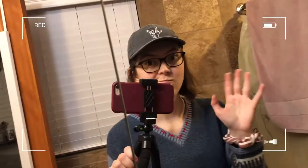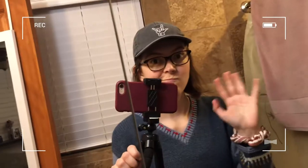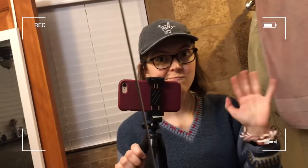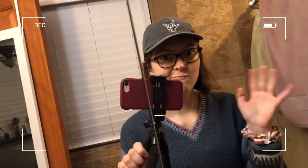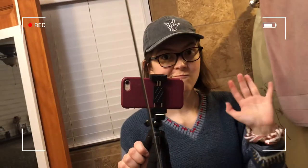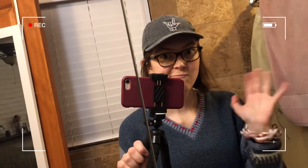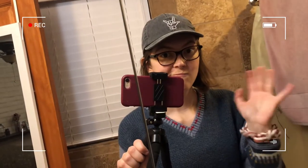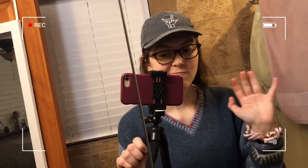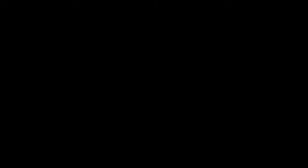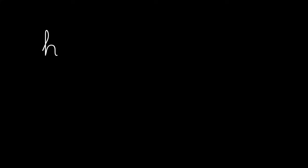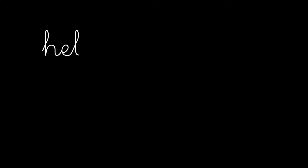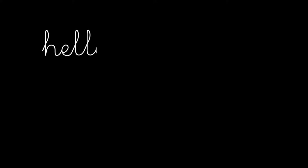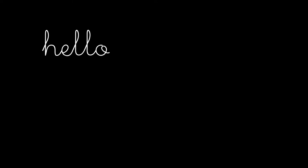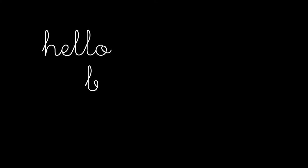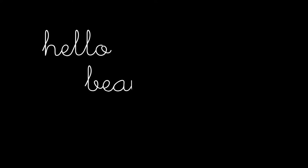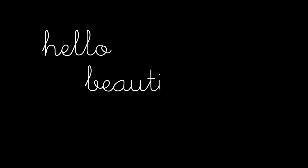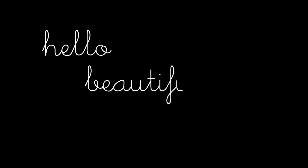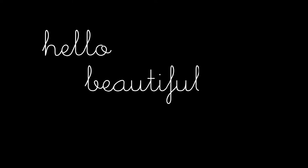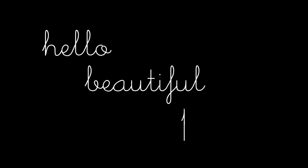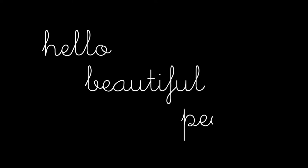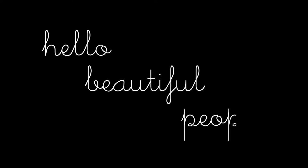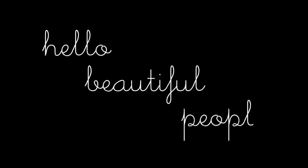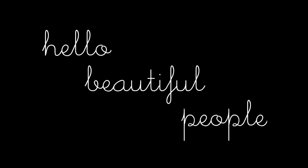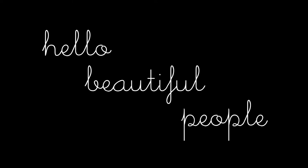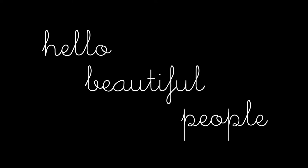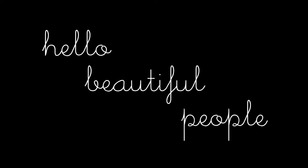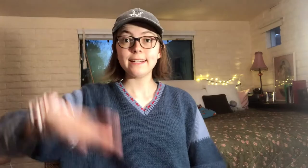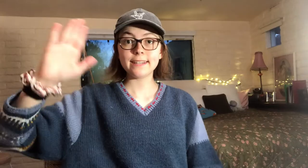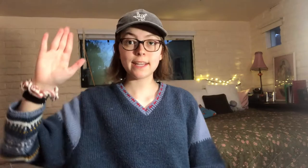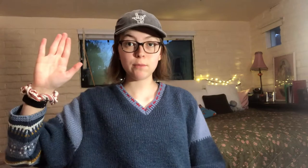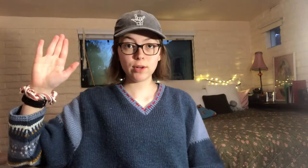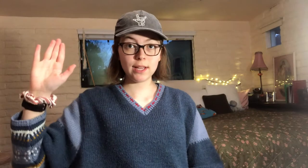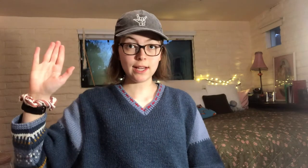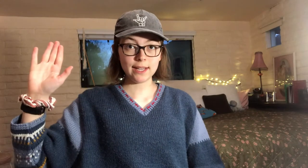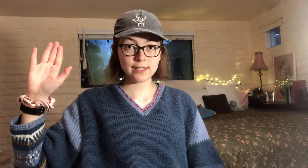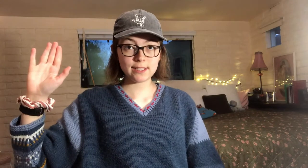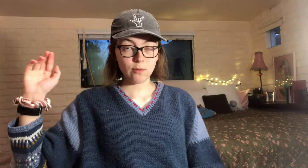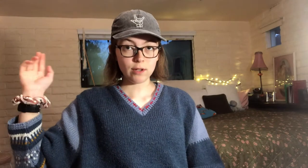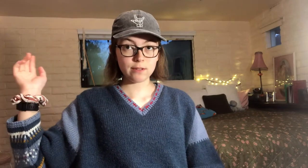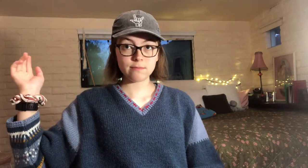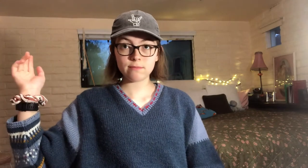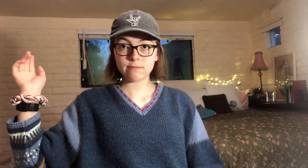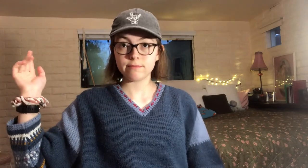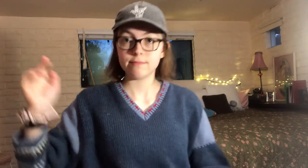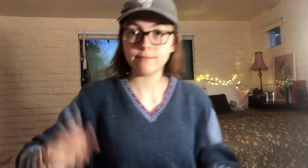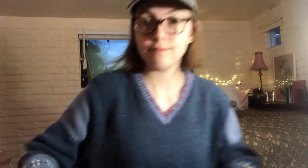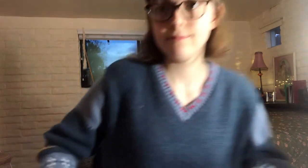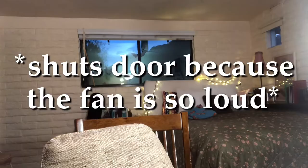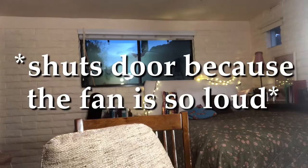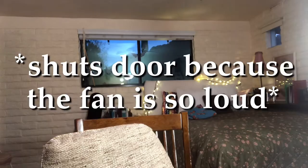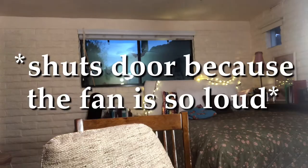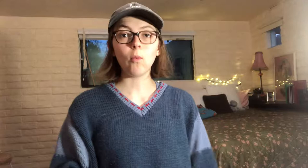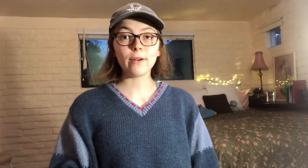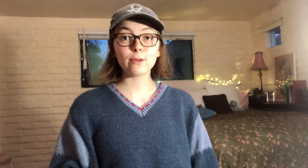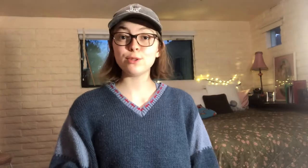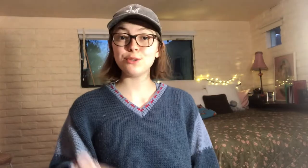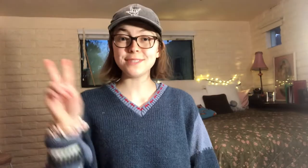*you really make me wanna fly, cross my heart and hope to die,* *Lonely you're the reason why, I can feel those butterflies, when I go to sleep at night...* *Music Begins:??* Good morning guys, welcome--*door slam*--welcome